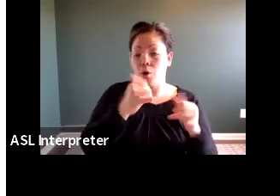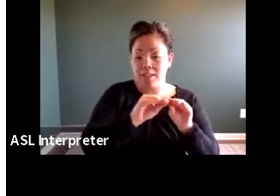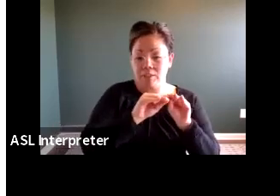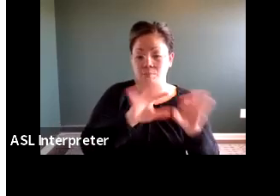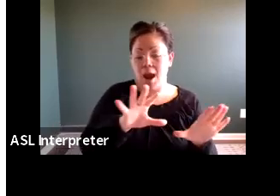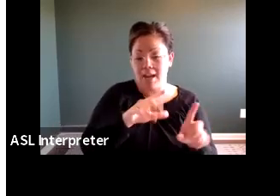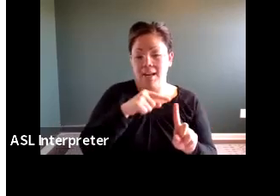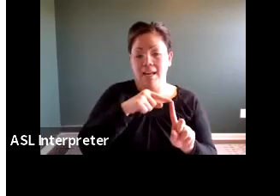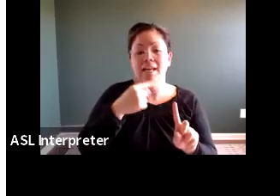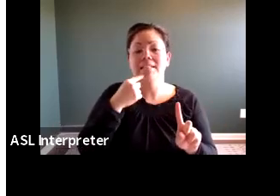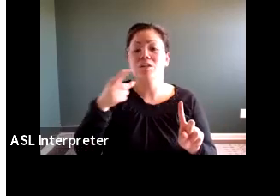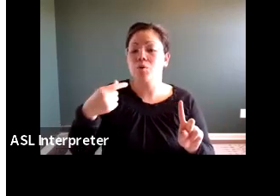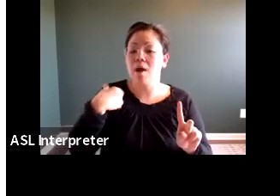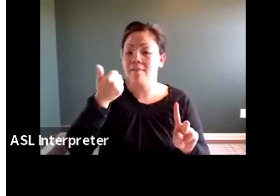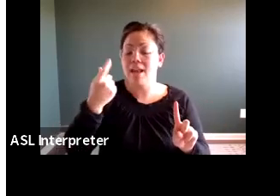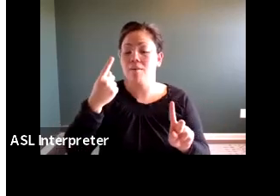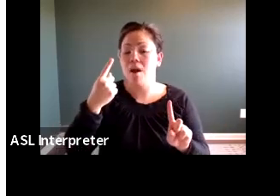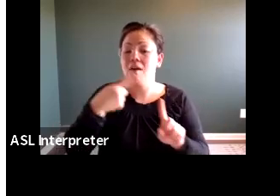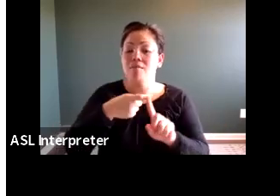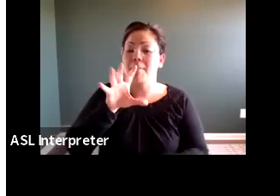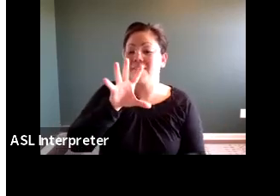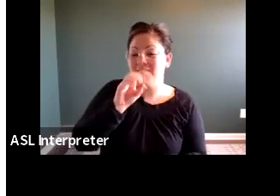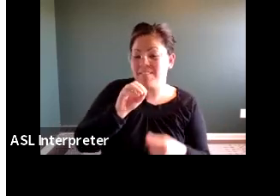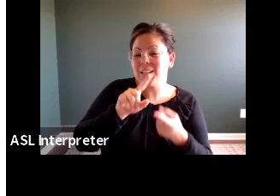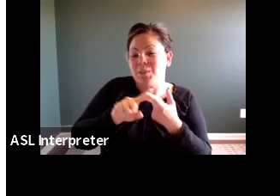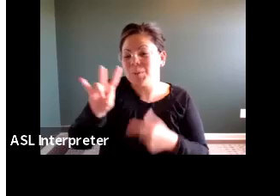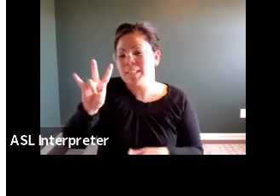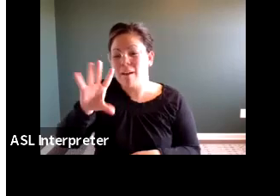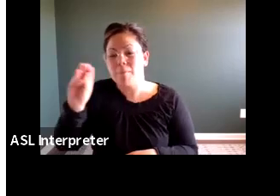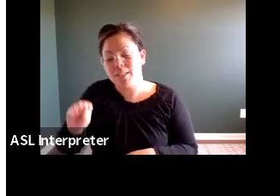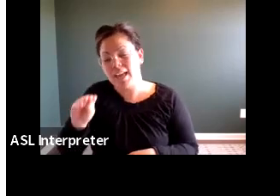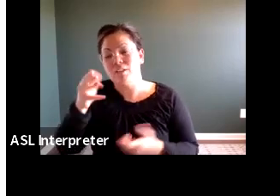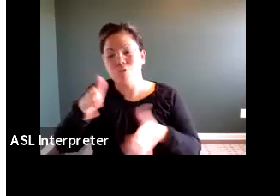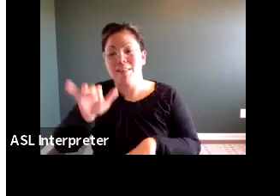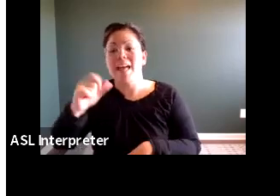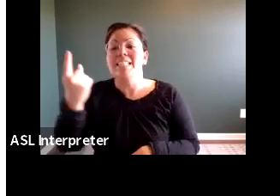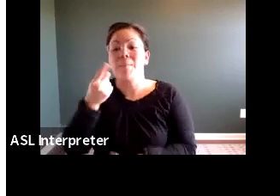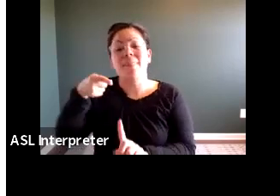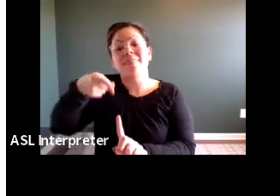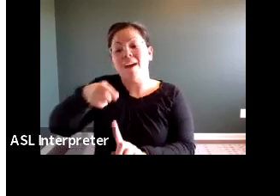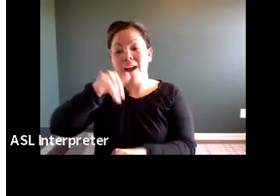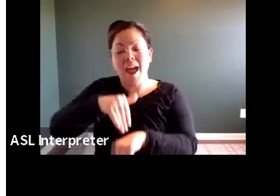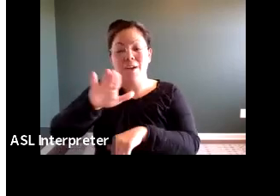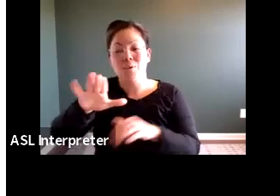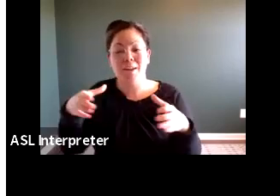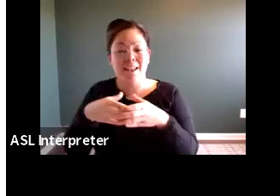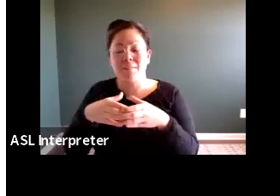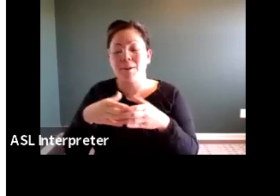it says that you have anywhere from a 50 to 75% chance that someone there has COVID. So if you're planning for Thanksgiving